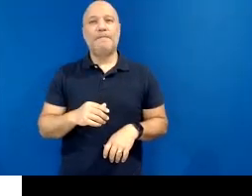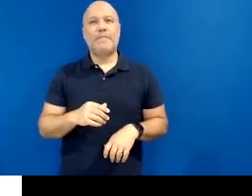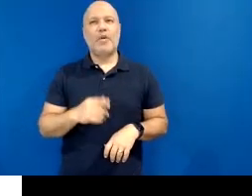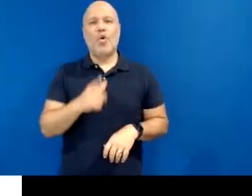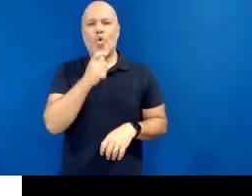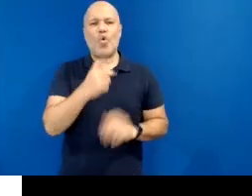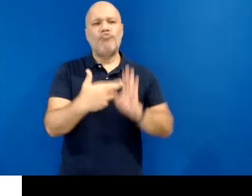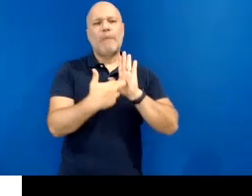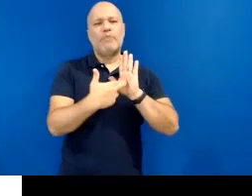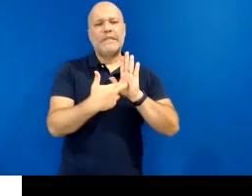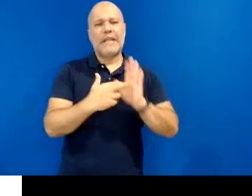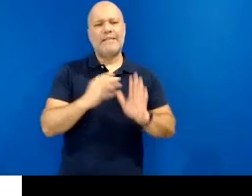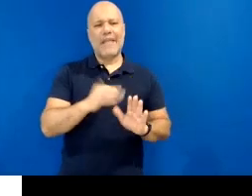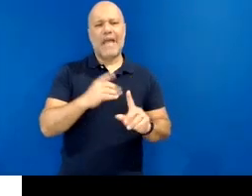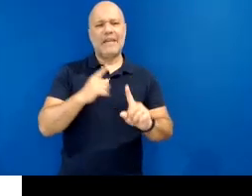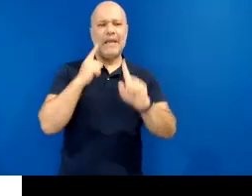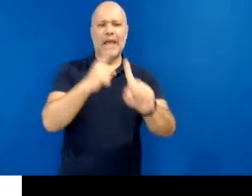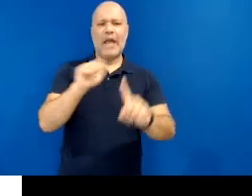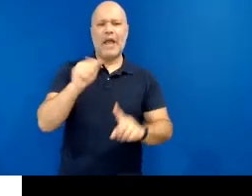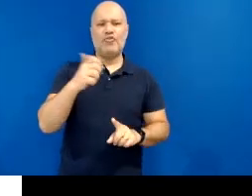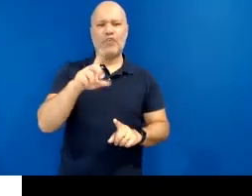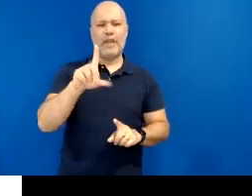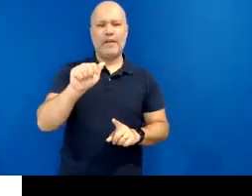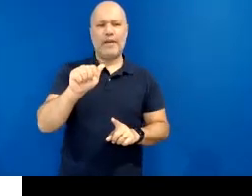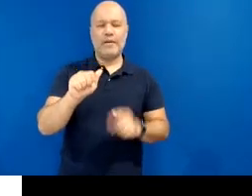and what I mean by that is, of course we represent the content.